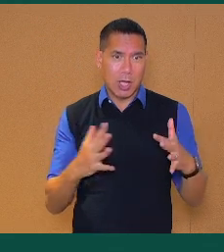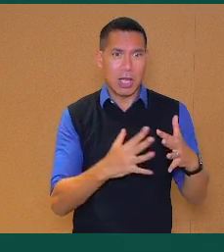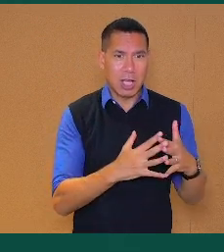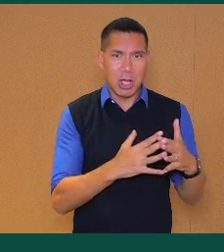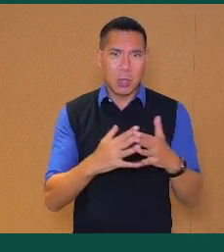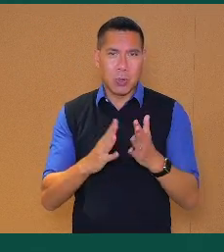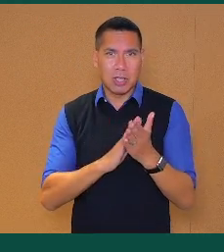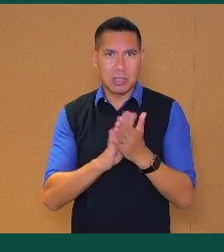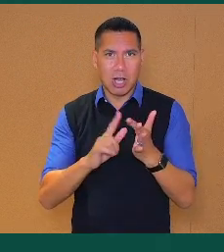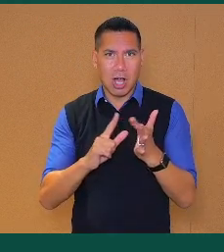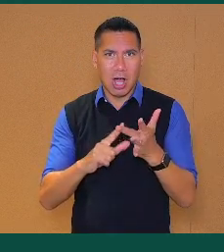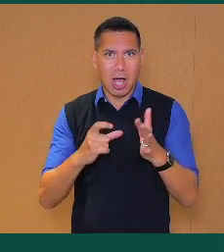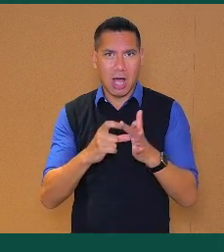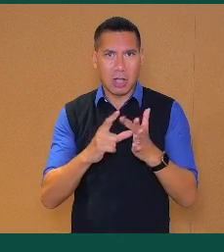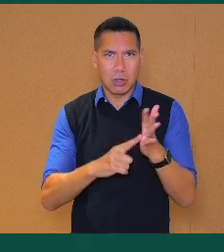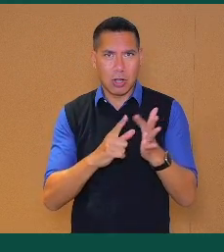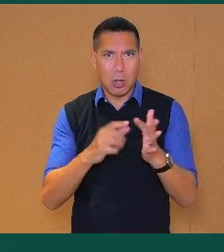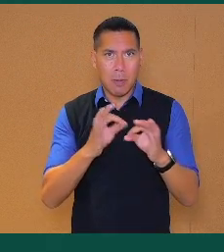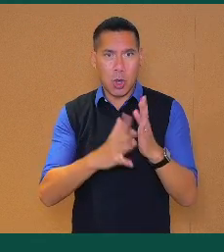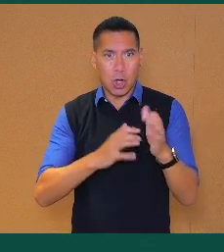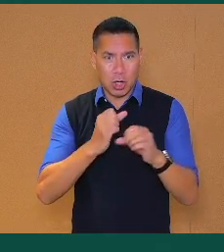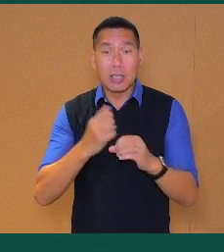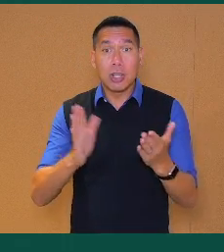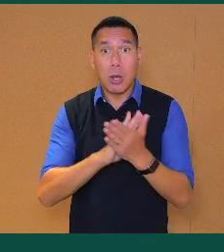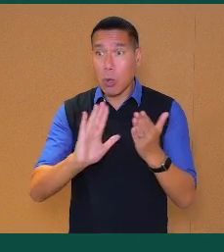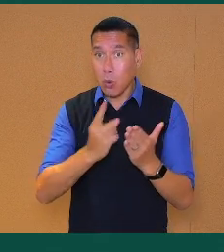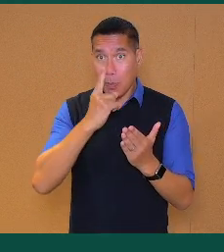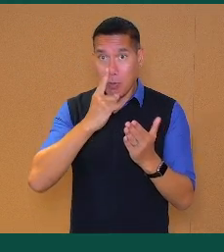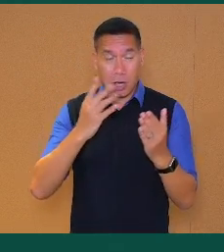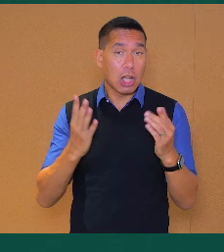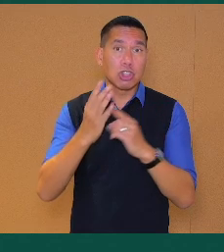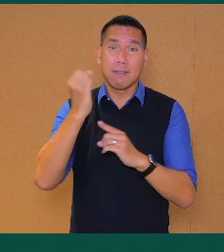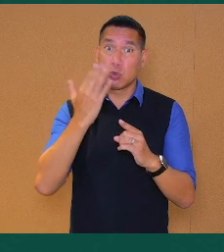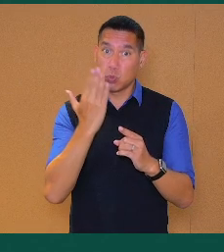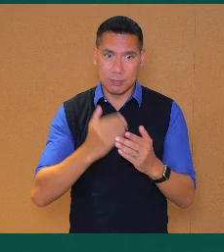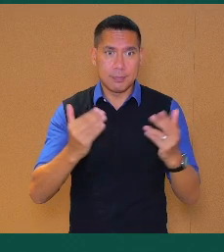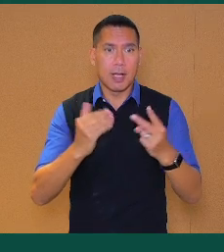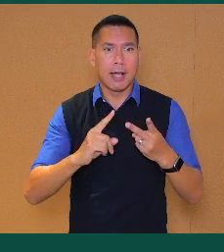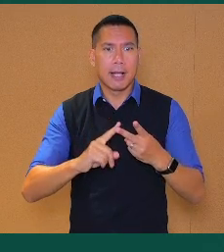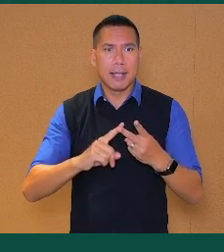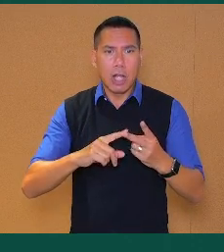Relief. Cultivating Community works with Melbourne's public housing communities to provide support